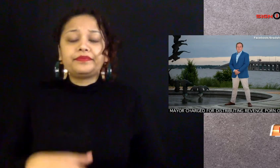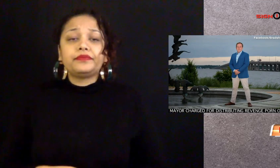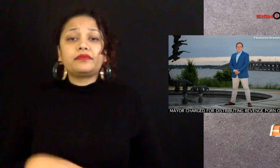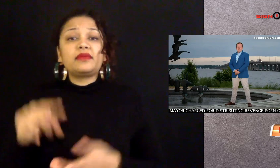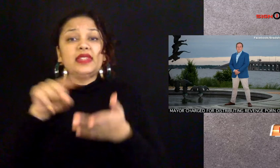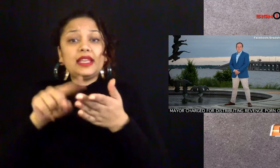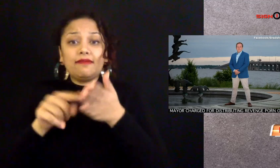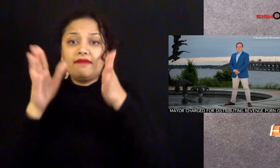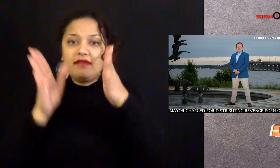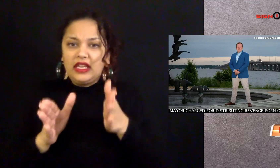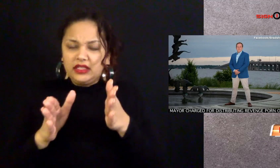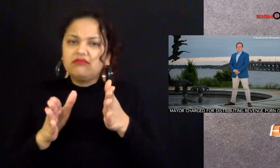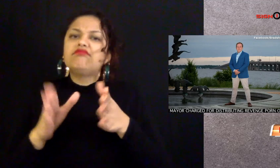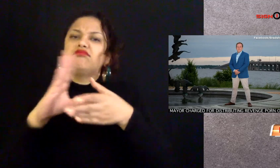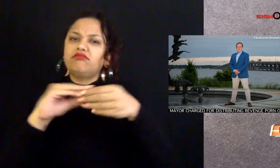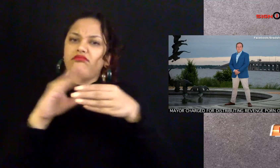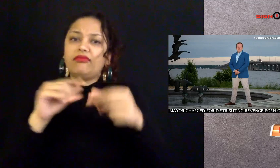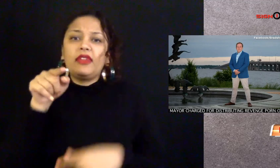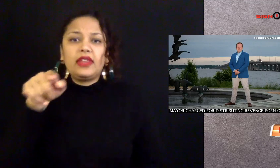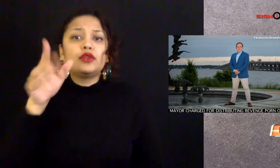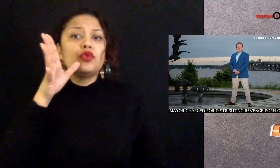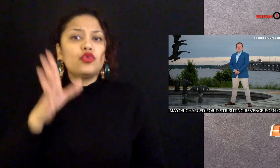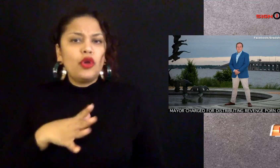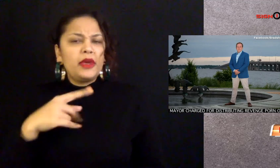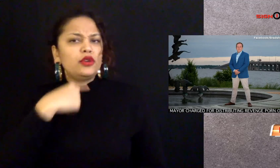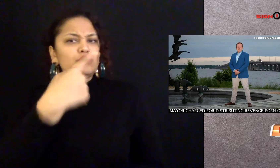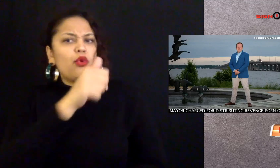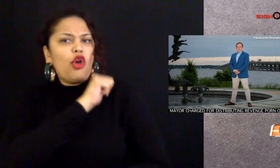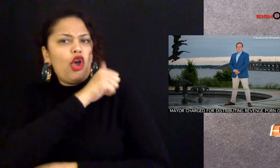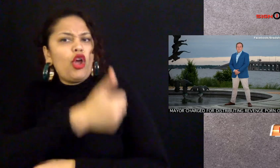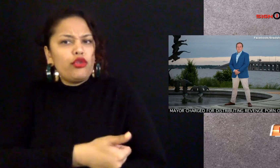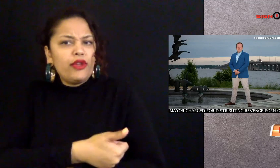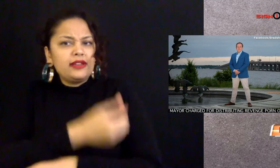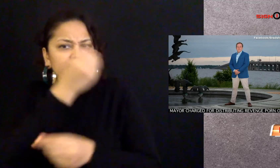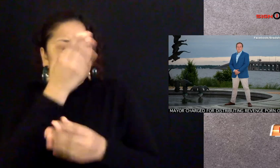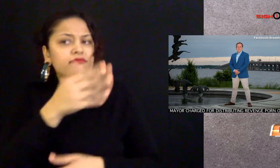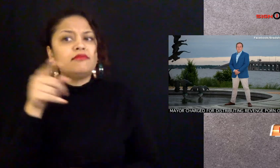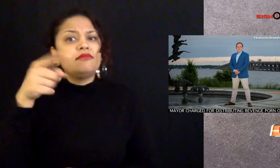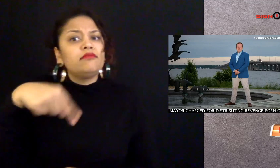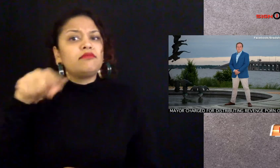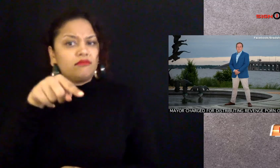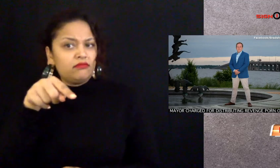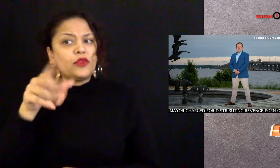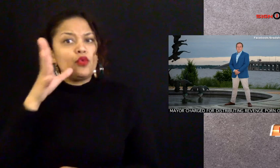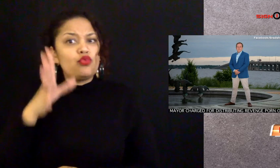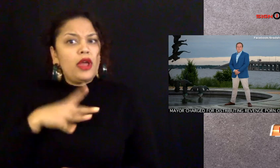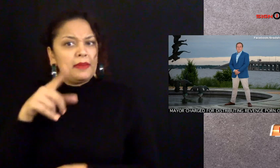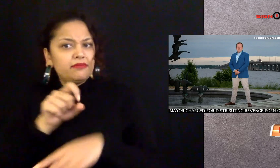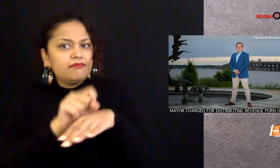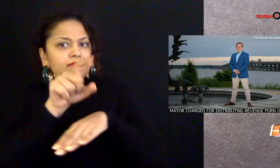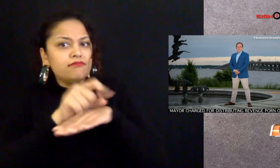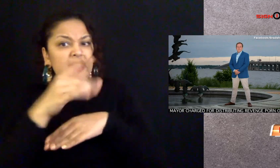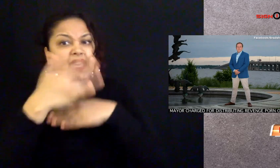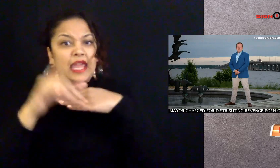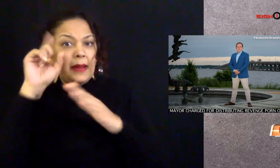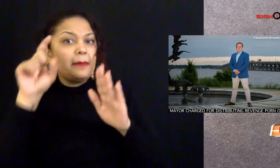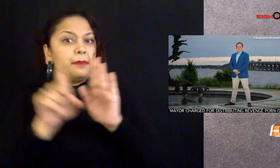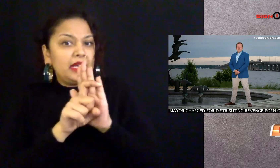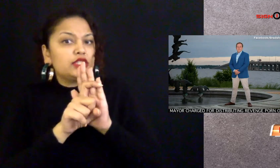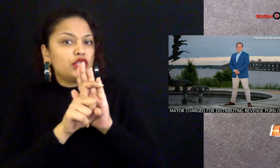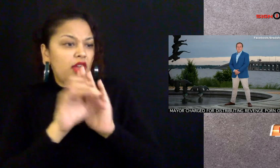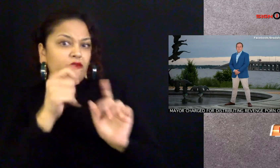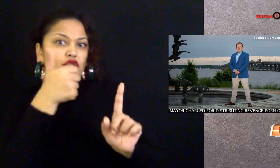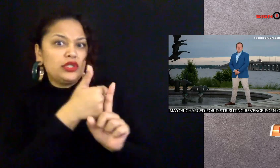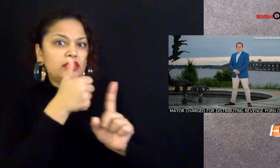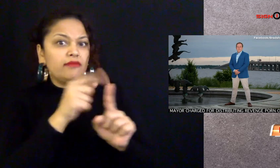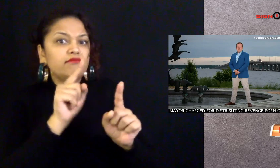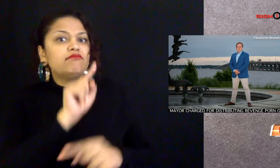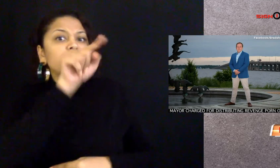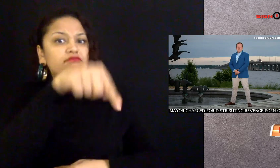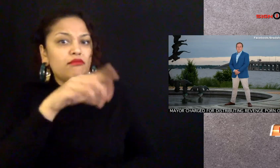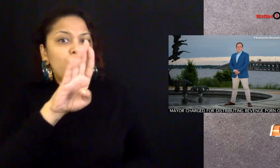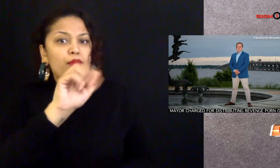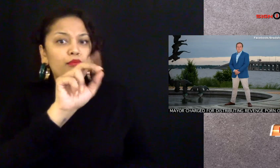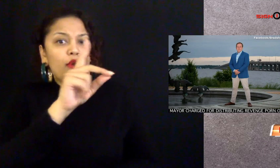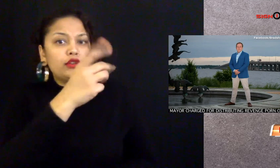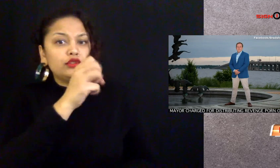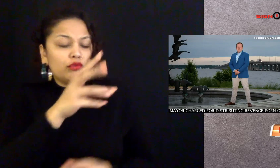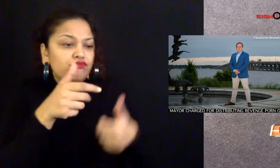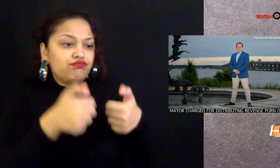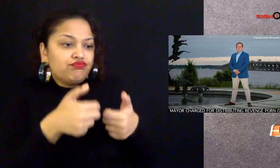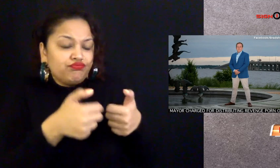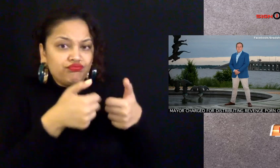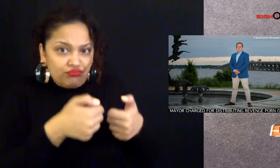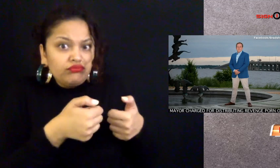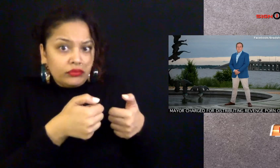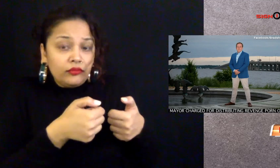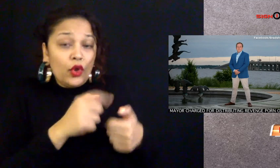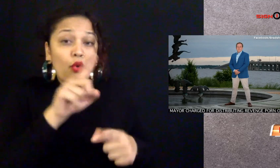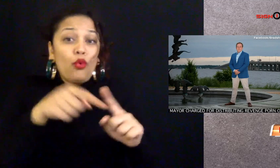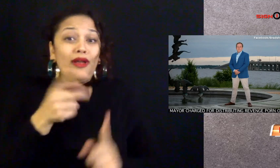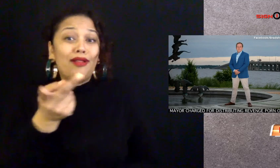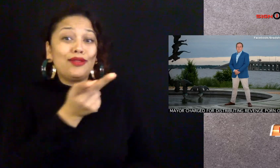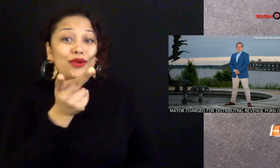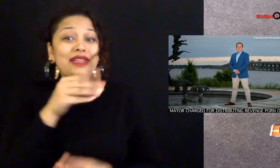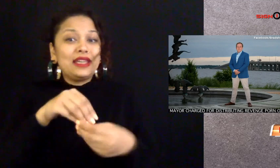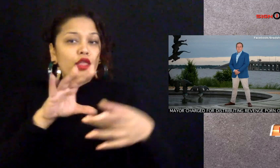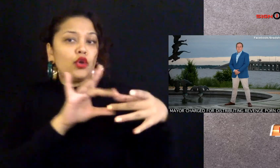porn investigators say a woman told authorities she sent nude photos of herself to Bradshaw